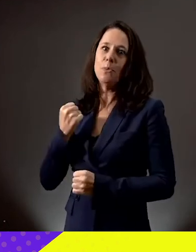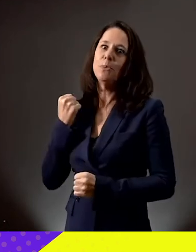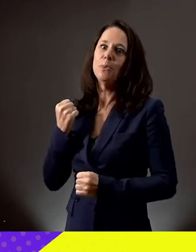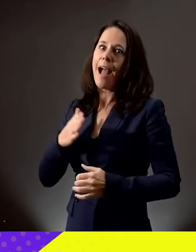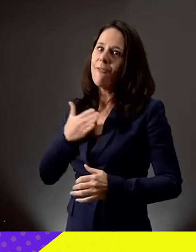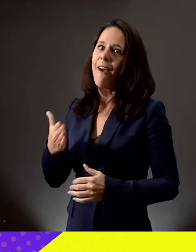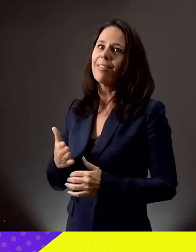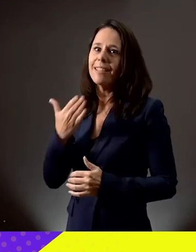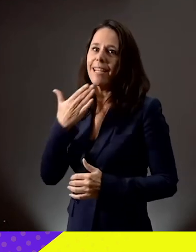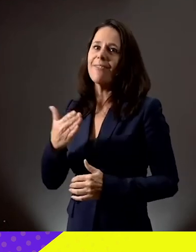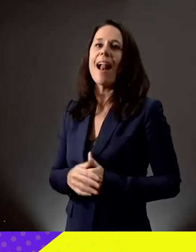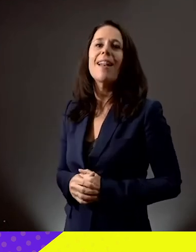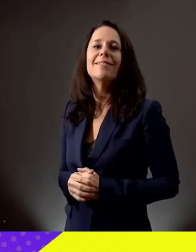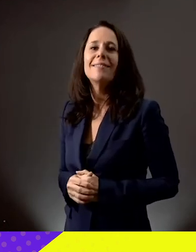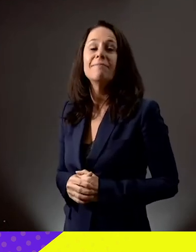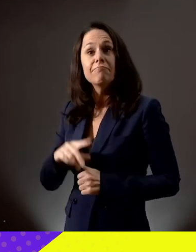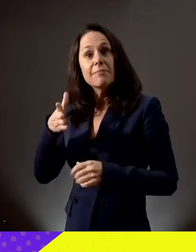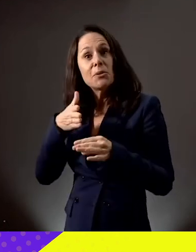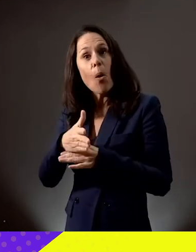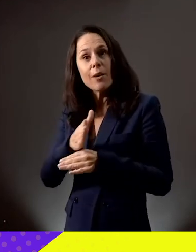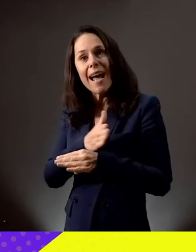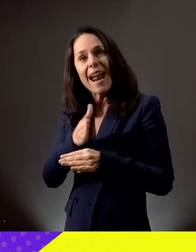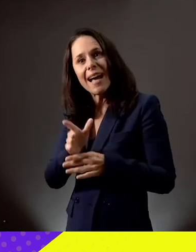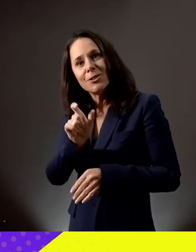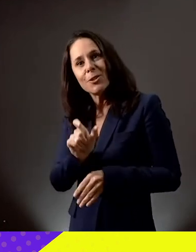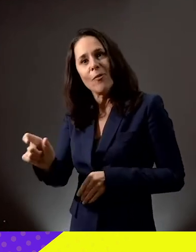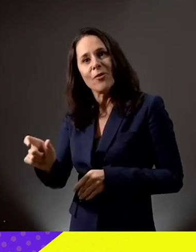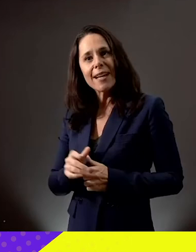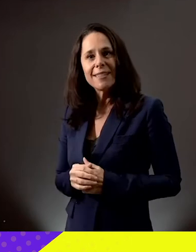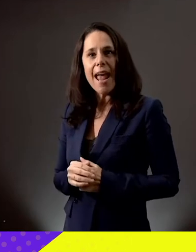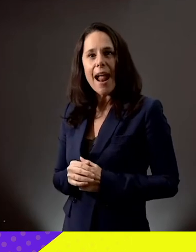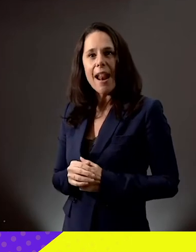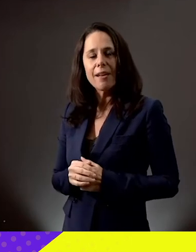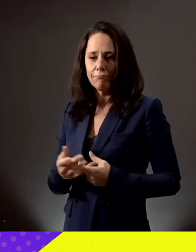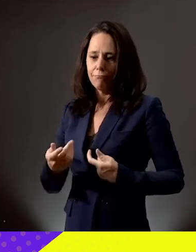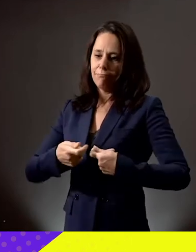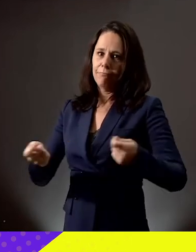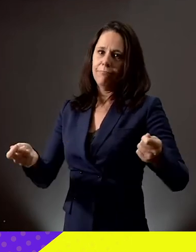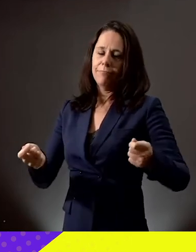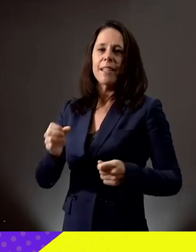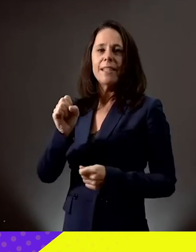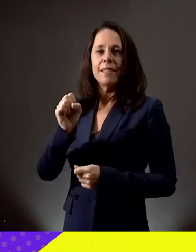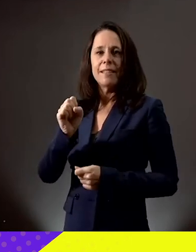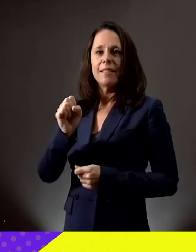We're down to the last part: a performance by singer-songwriter Shishani.